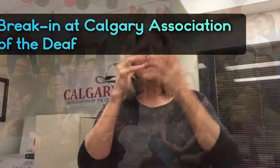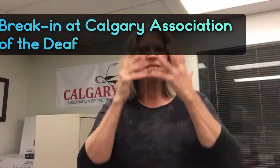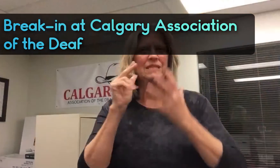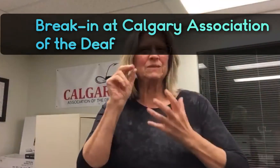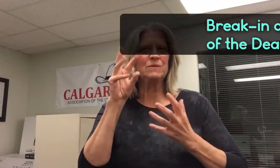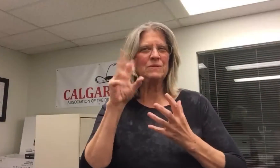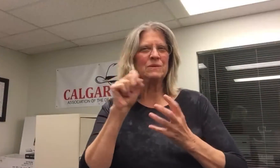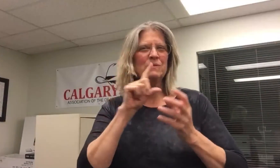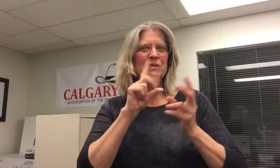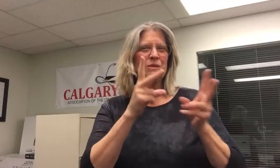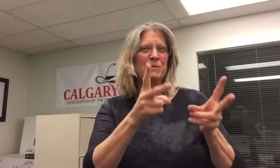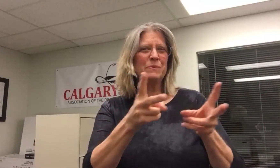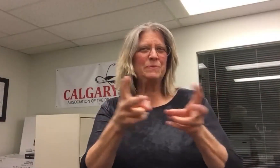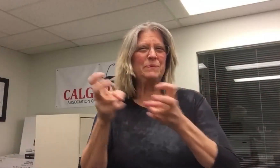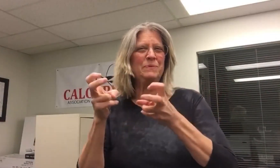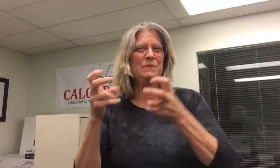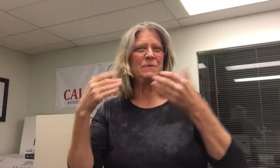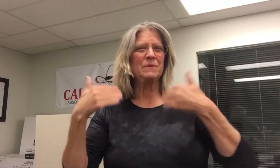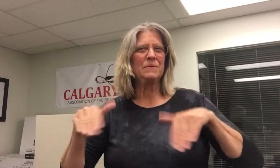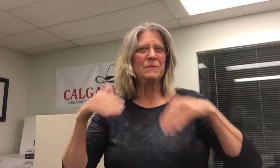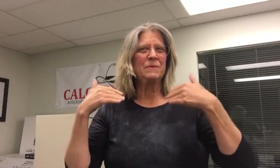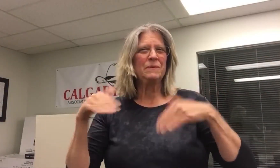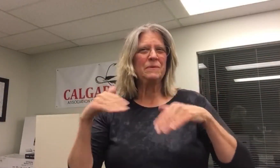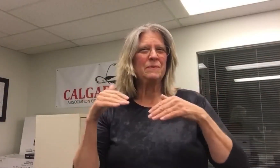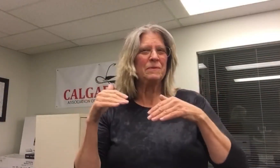We have sad news, we were robbed.